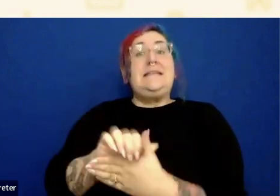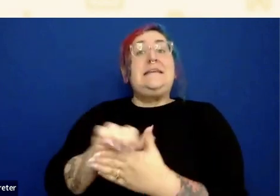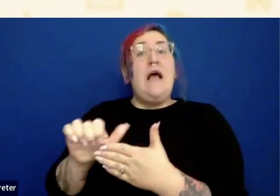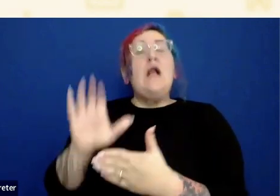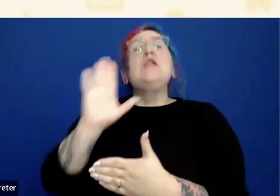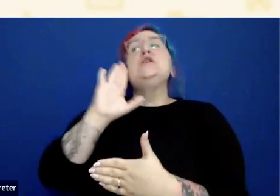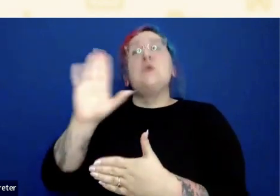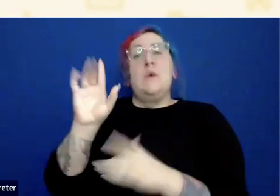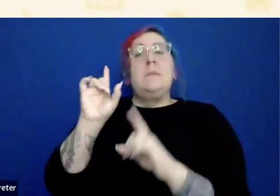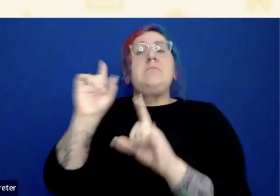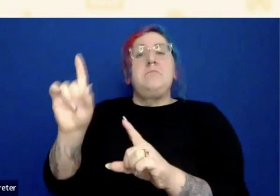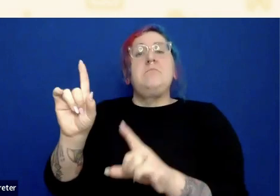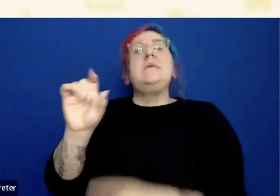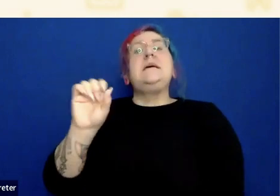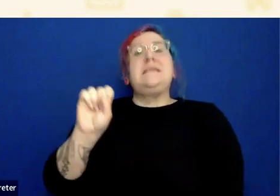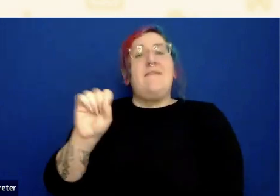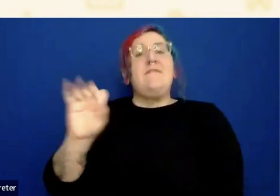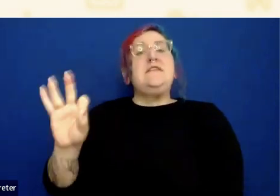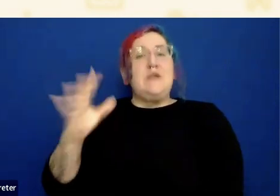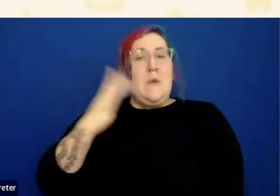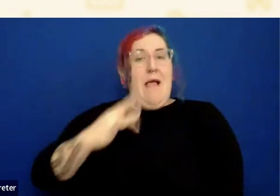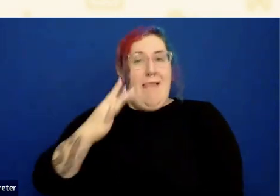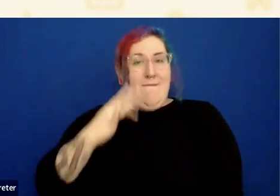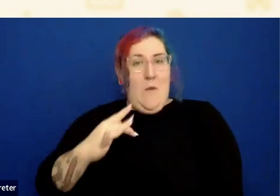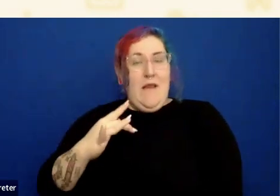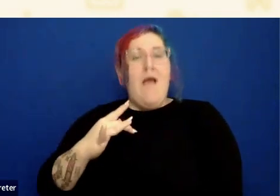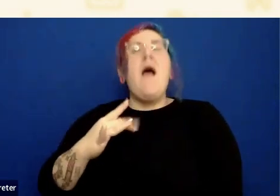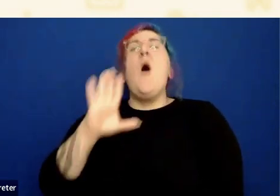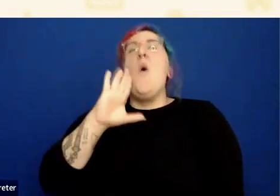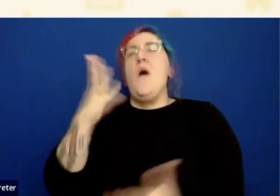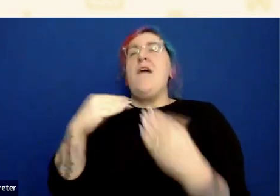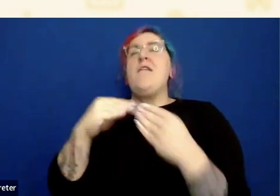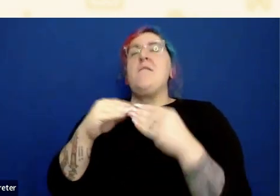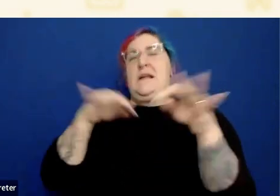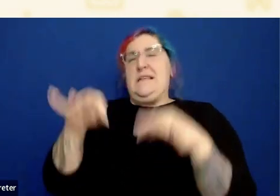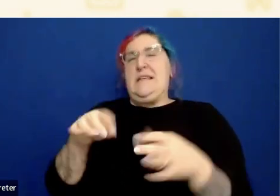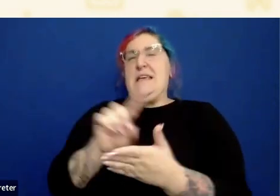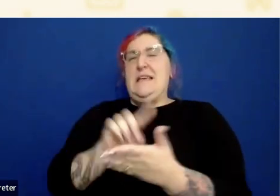To learn more about the foundation and the other programs that we have,